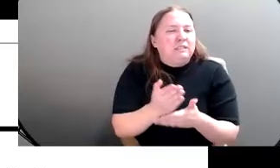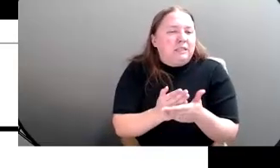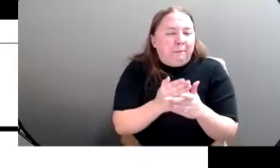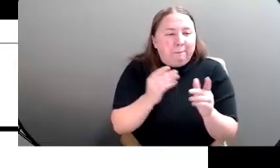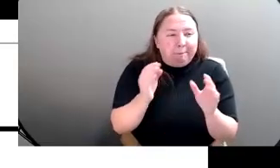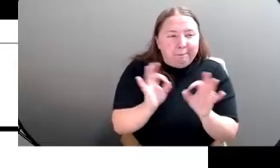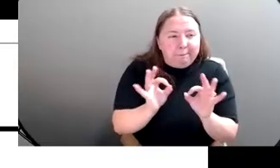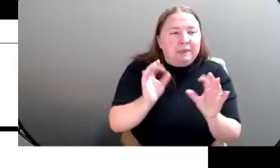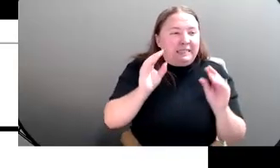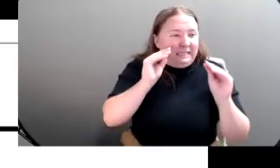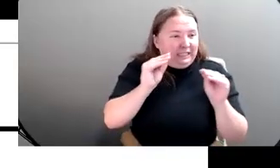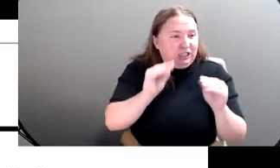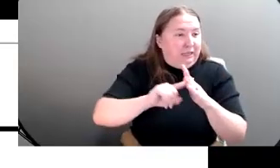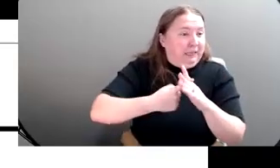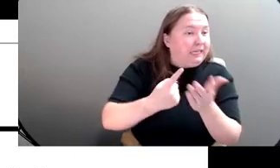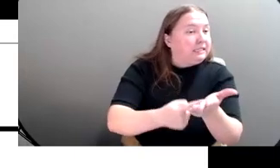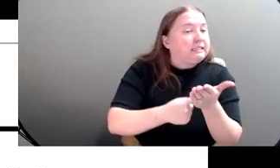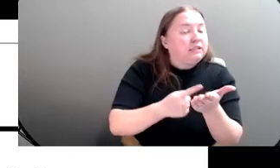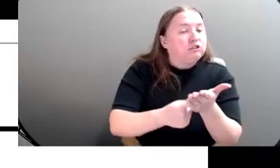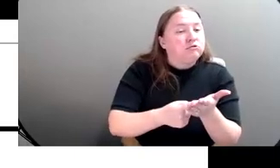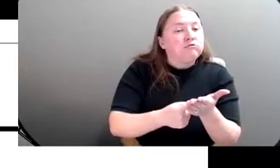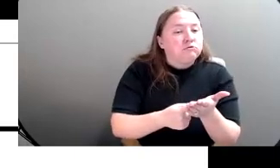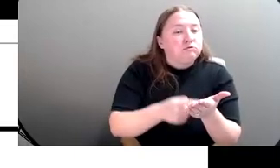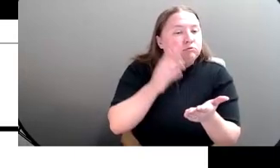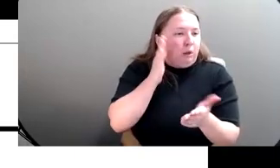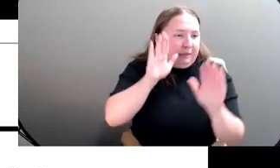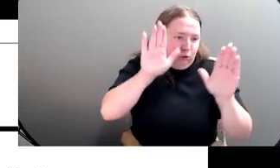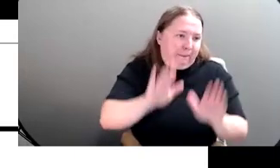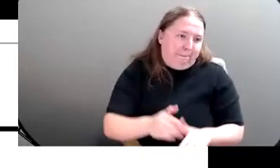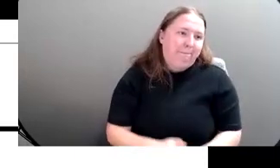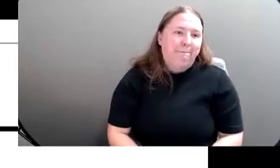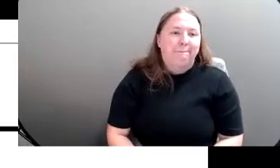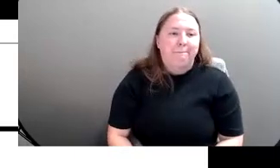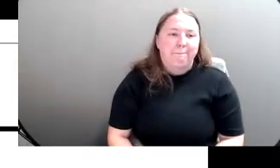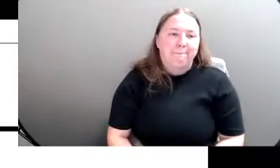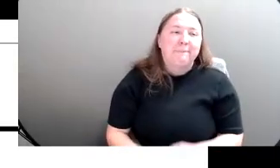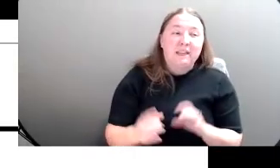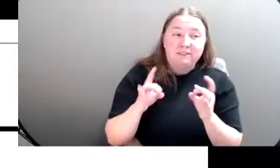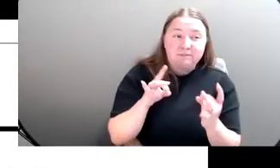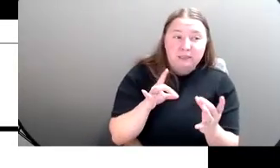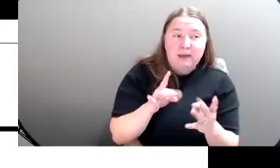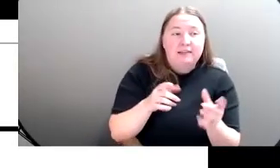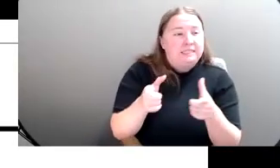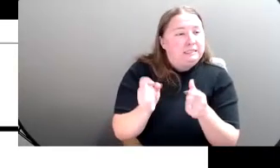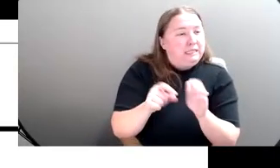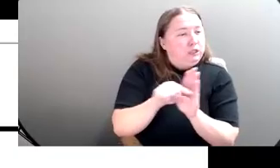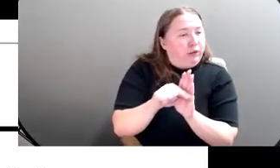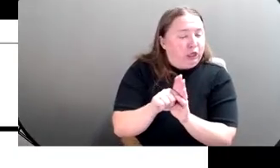the beginning of that discussion is going to be, great. Yeah. Feedback in the SpeedGrader. Yes. Yes of course.